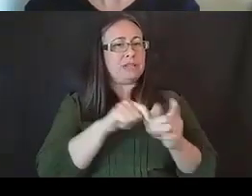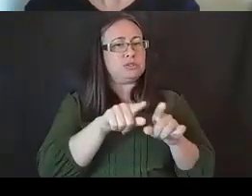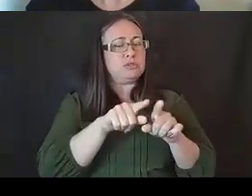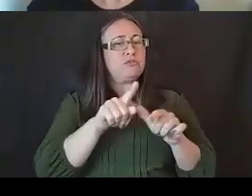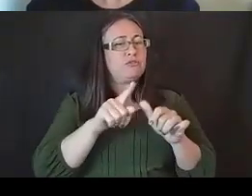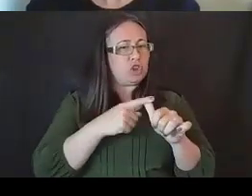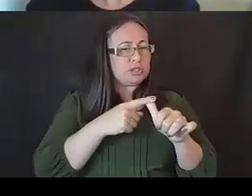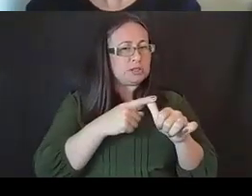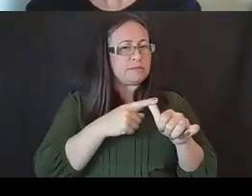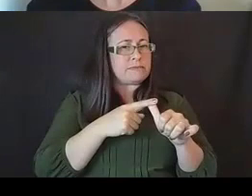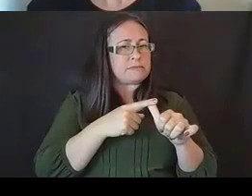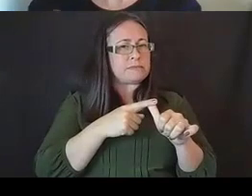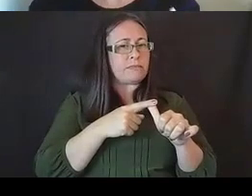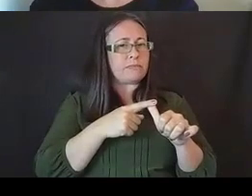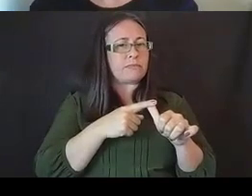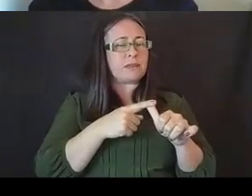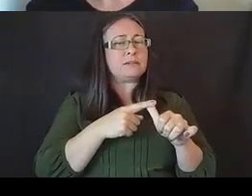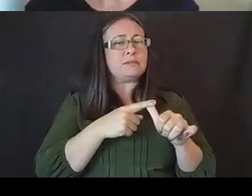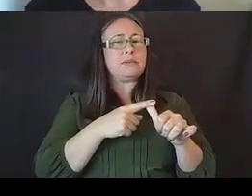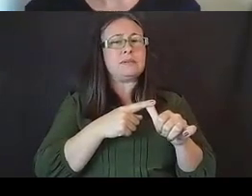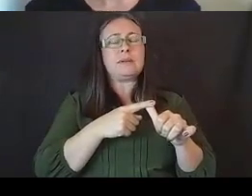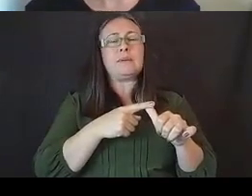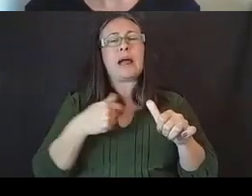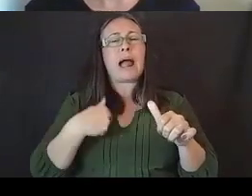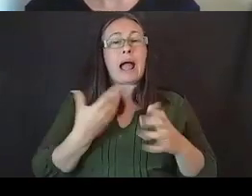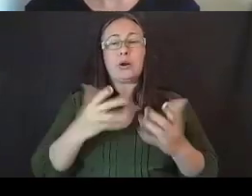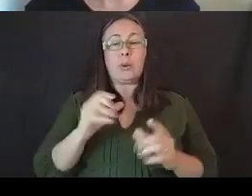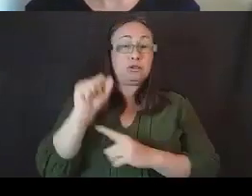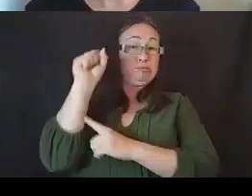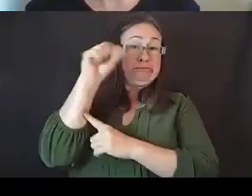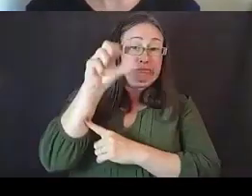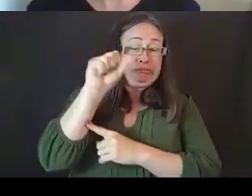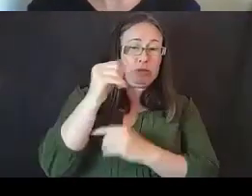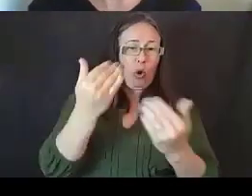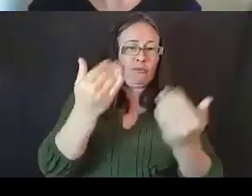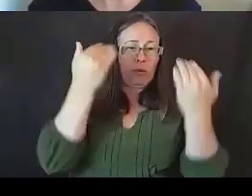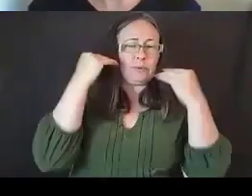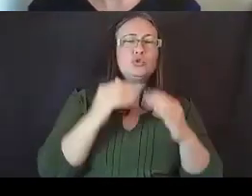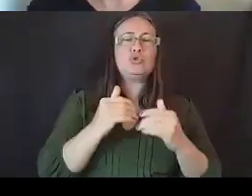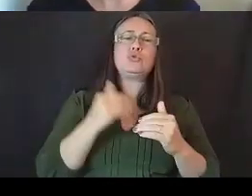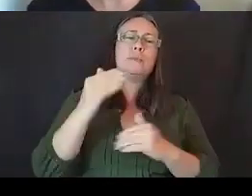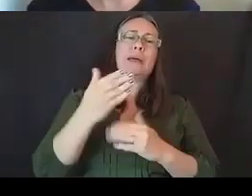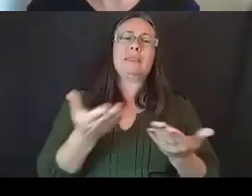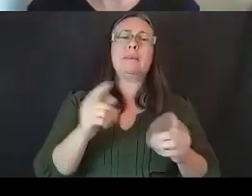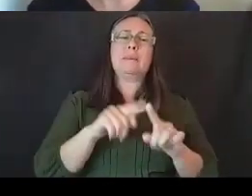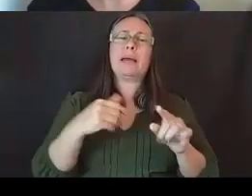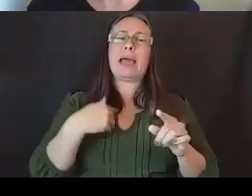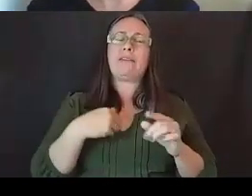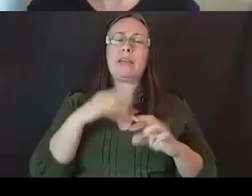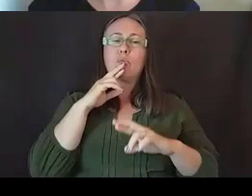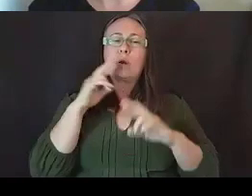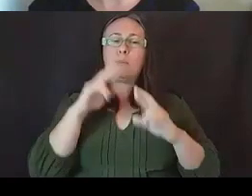I don't want to overwhelm you with too many things, but there is a separate thing called the report catalog, which is just a way to search